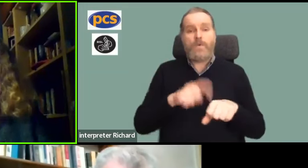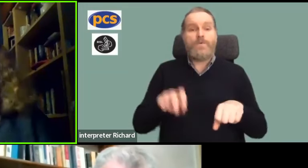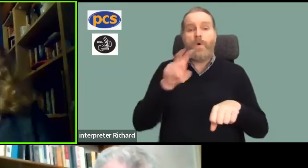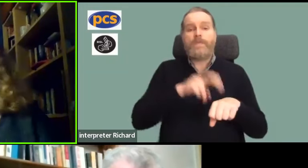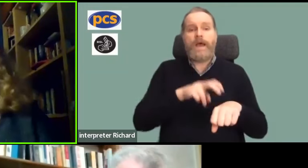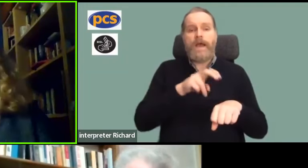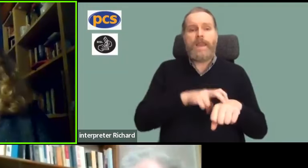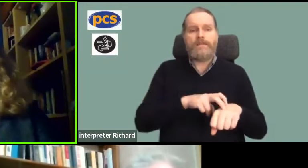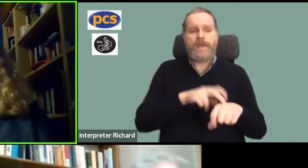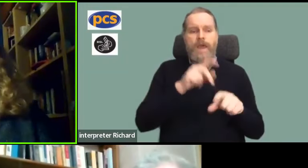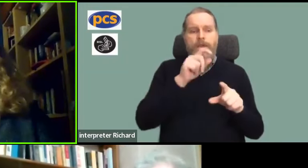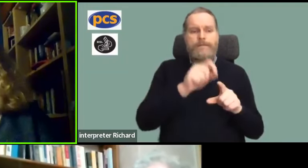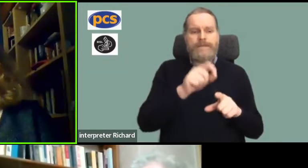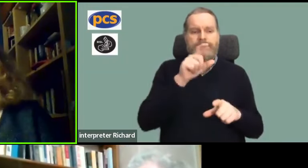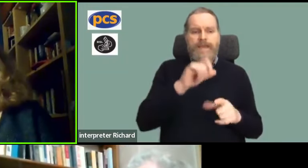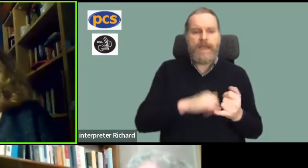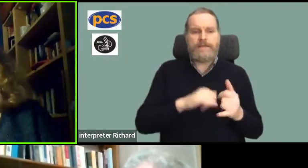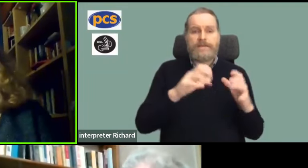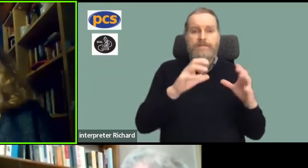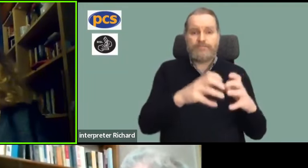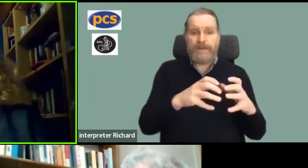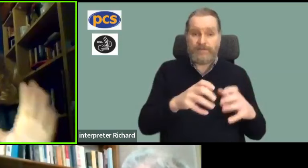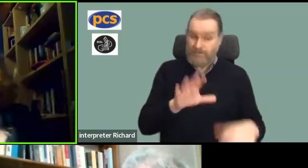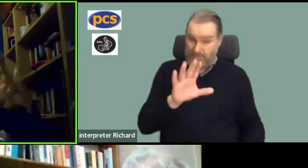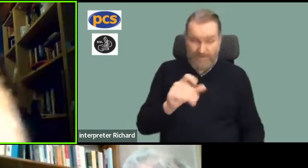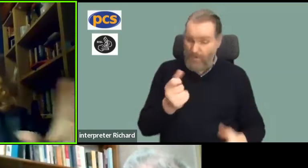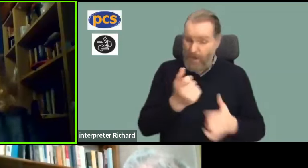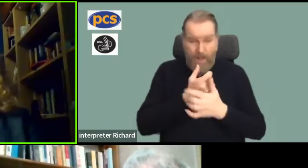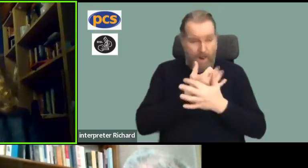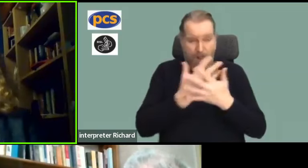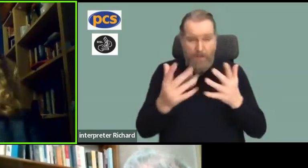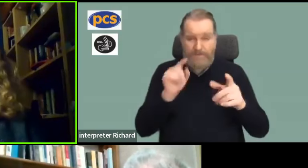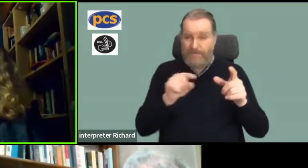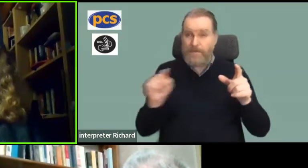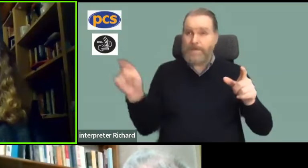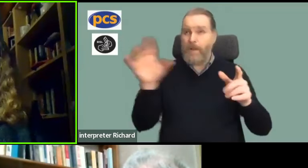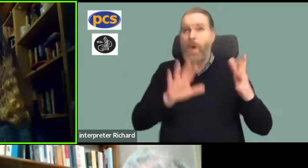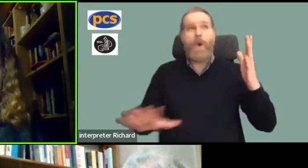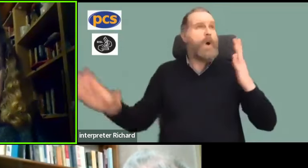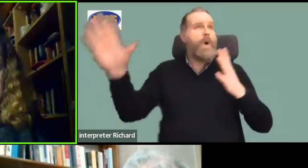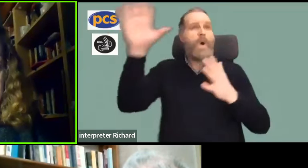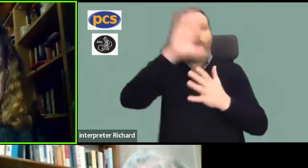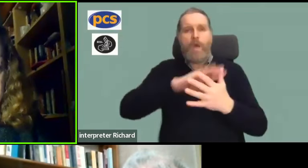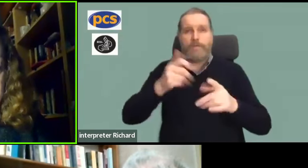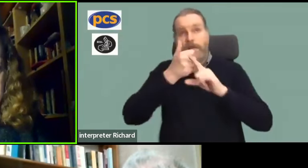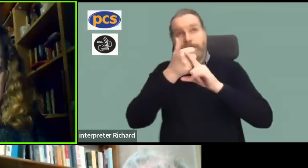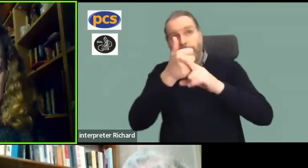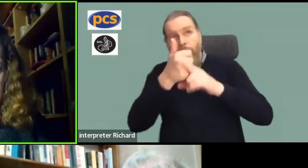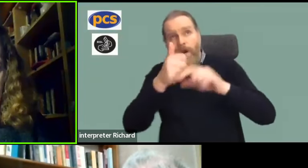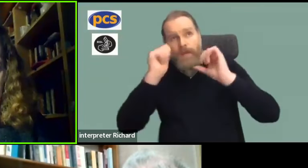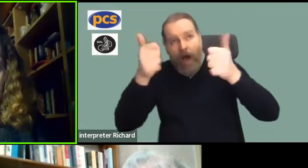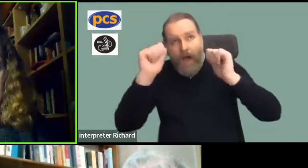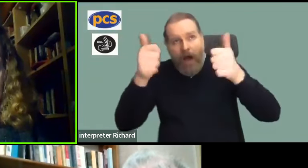Ireland, Pcs. Branches, and that's from kathy and that's from kathy darken so as you can see e a e a huge amount of solidarity from a huge amount of solidarity from